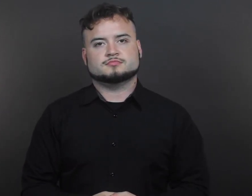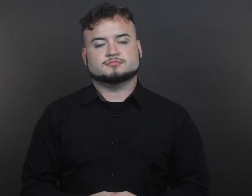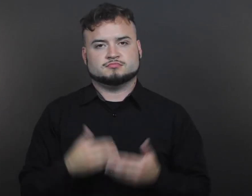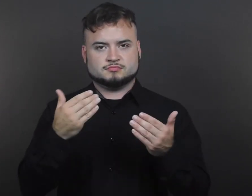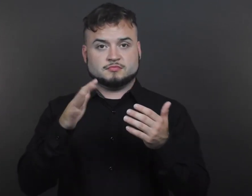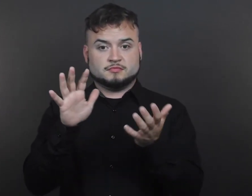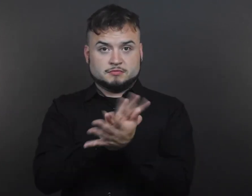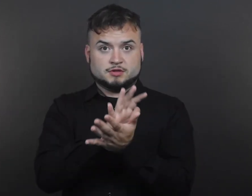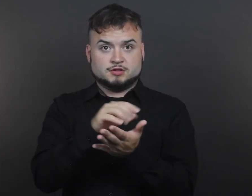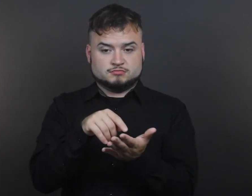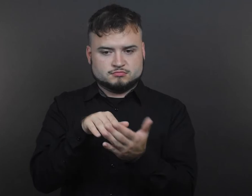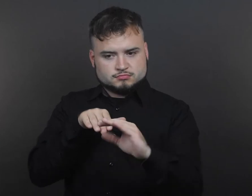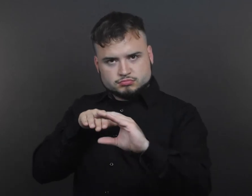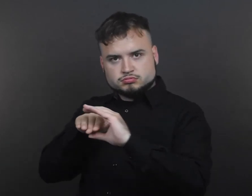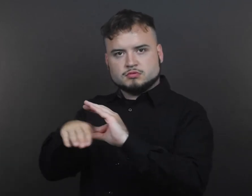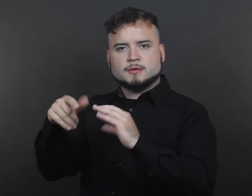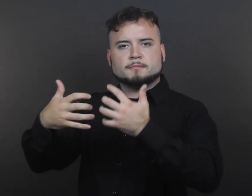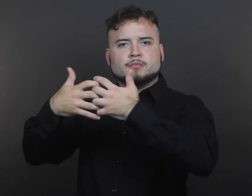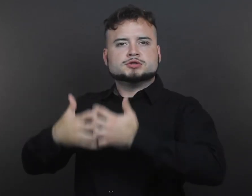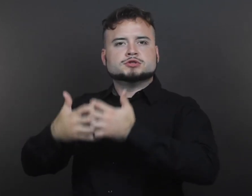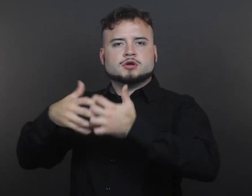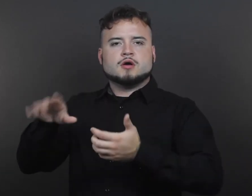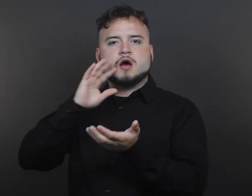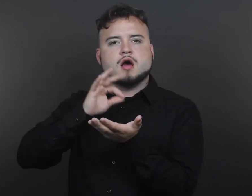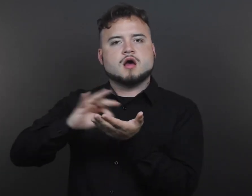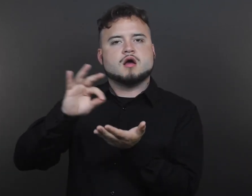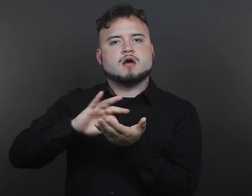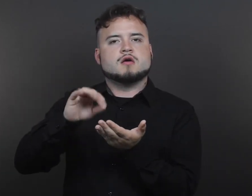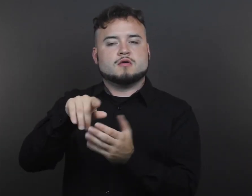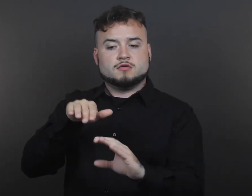After you have voted, put your ballot in the ballot-counter